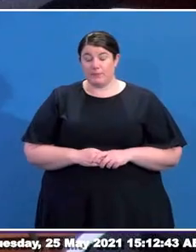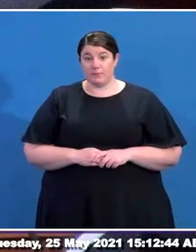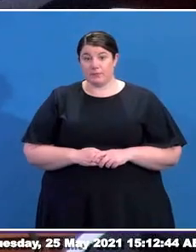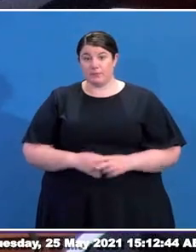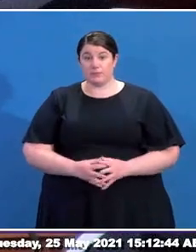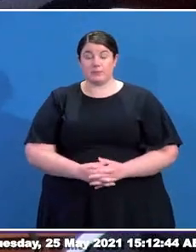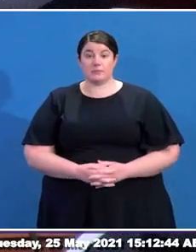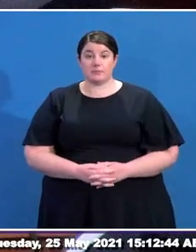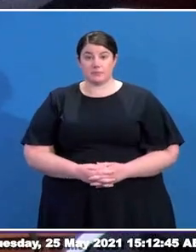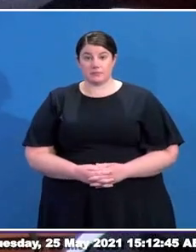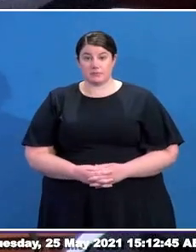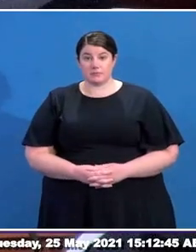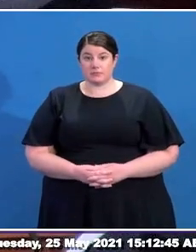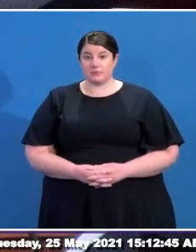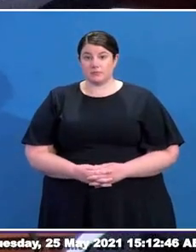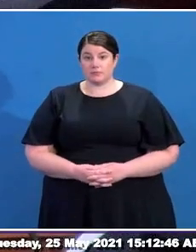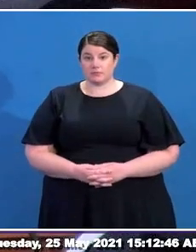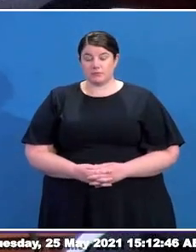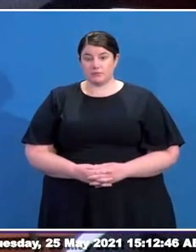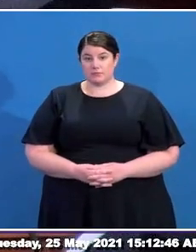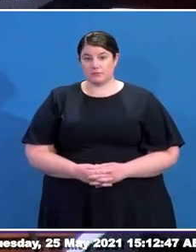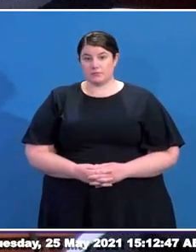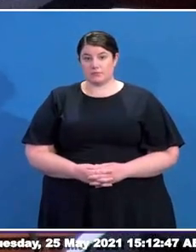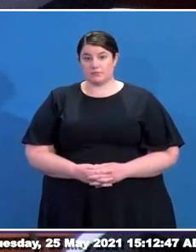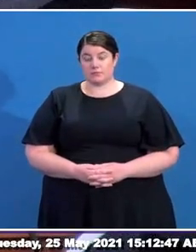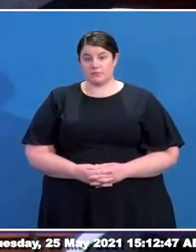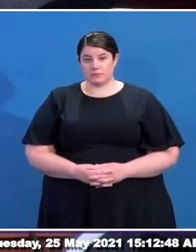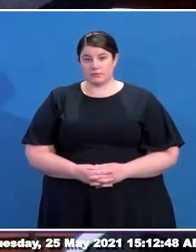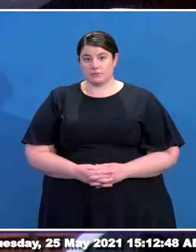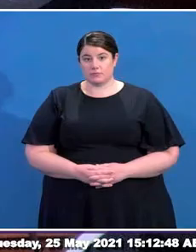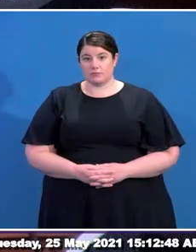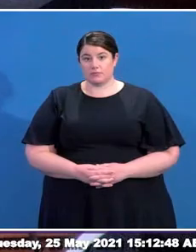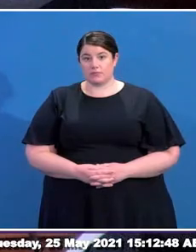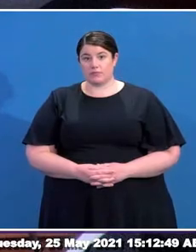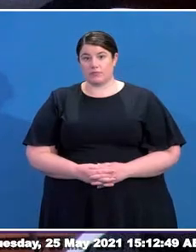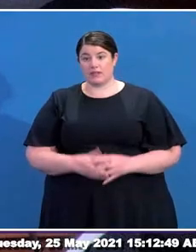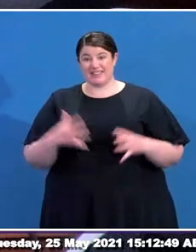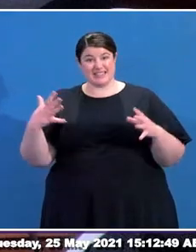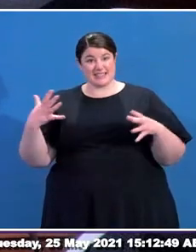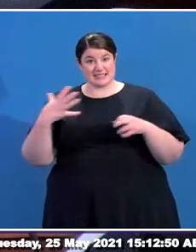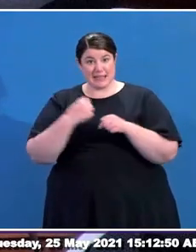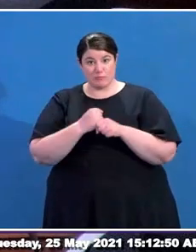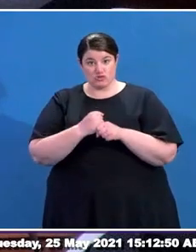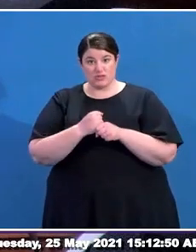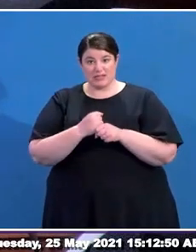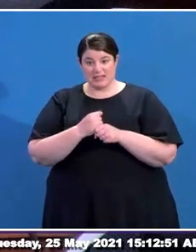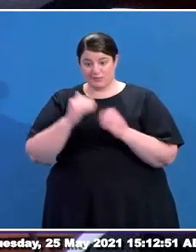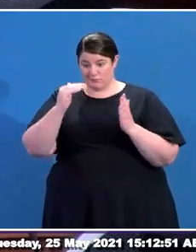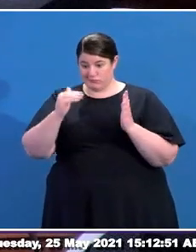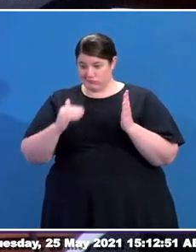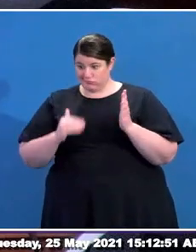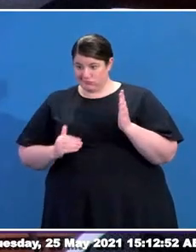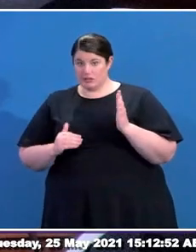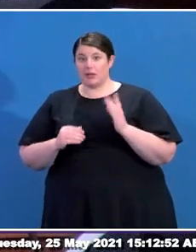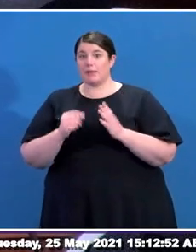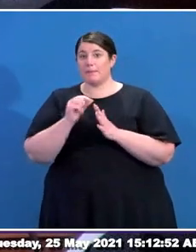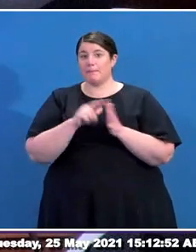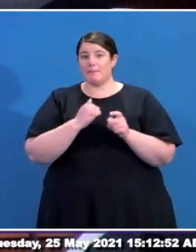and the summary of the outcomes are set out on page 41